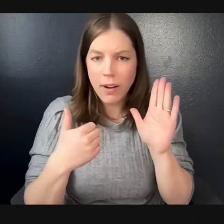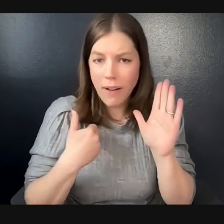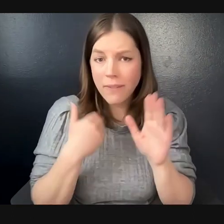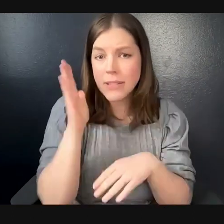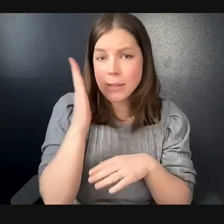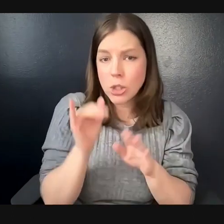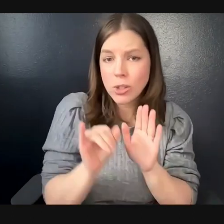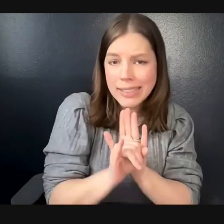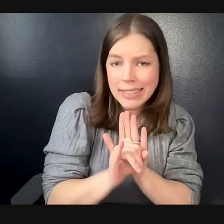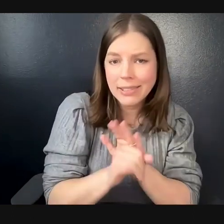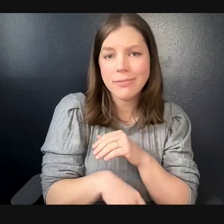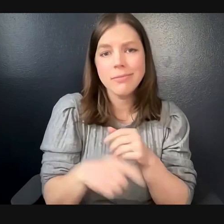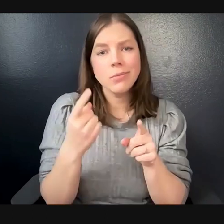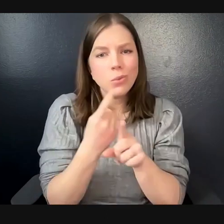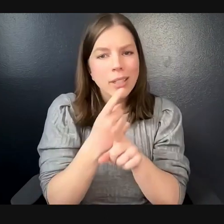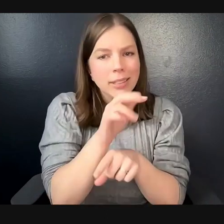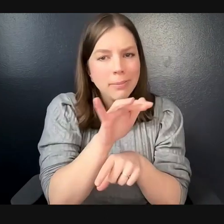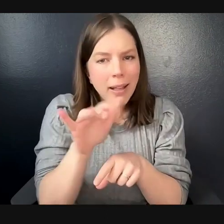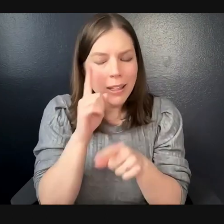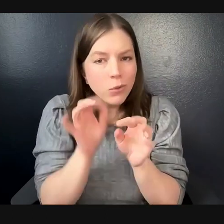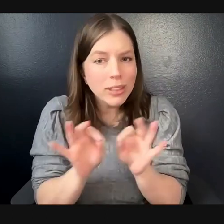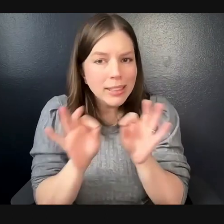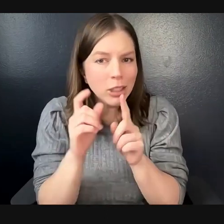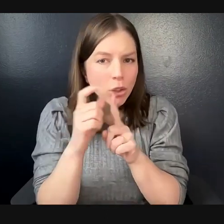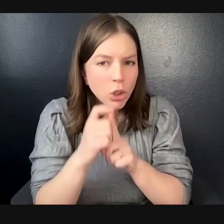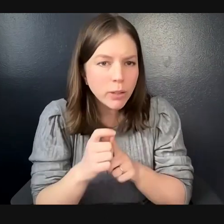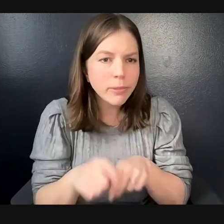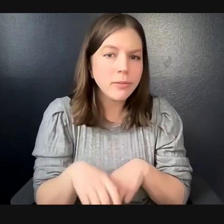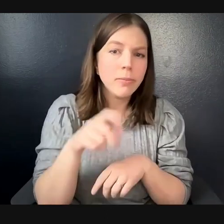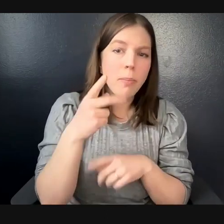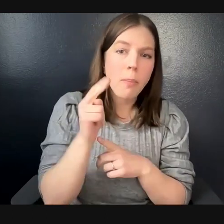So they understand using speaker IDs, the correct spelling